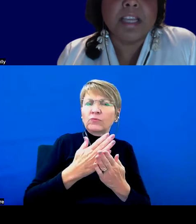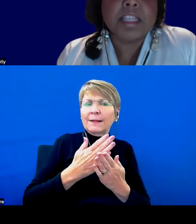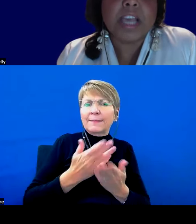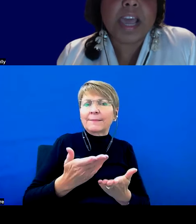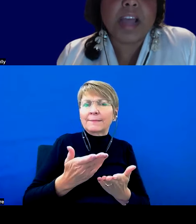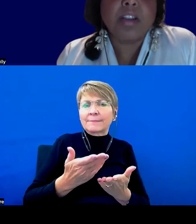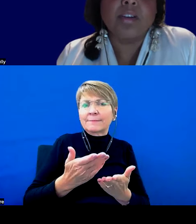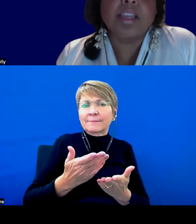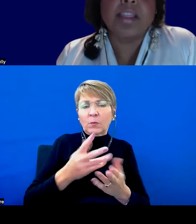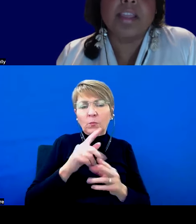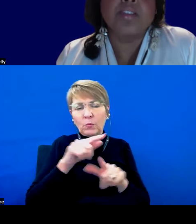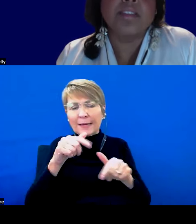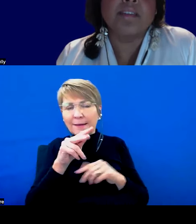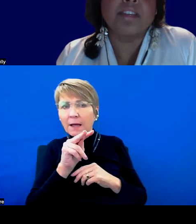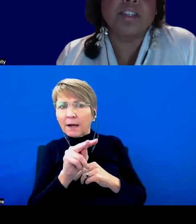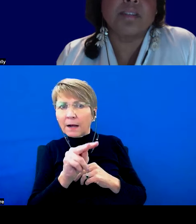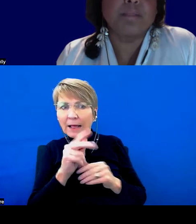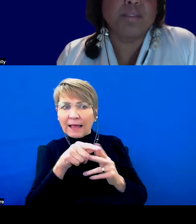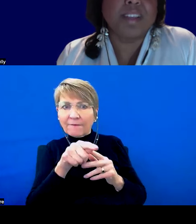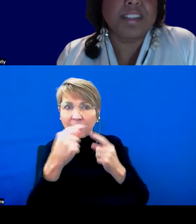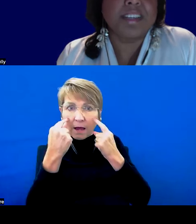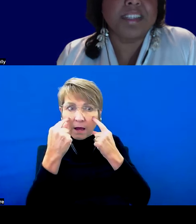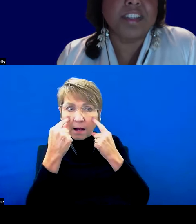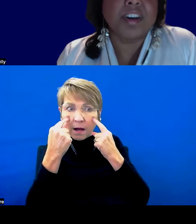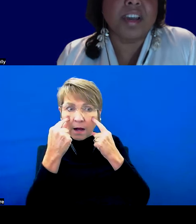So how long can they use their vision before they start to tire?